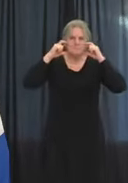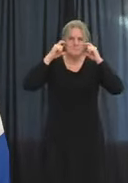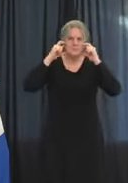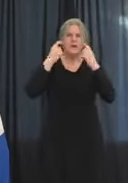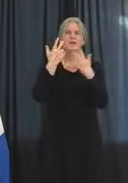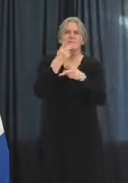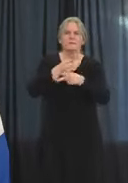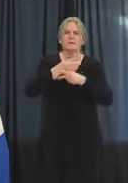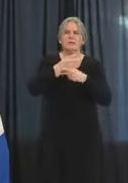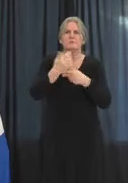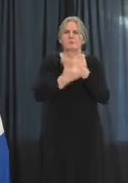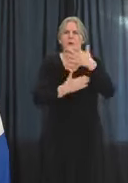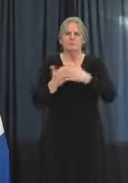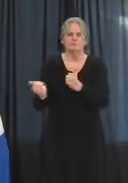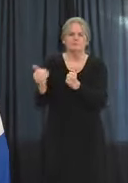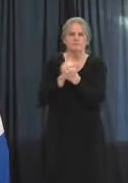careful handwashing.